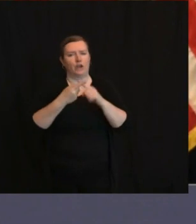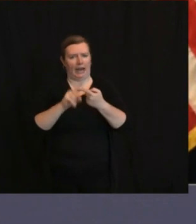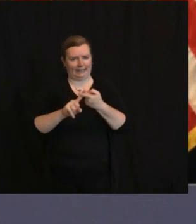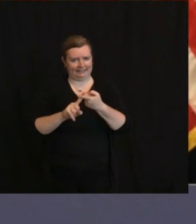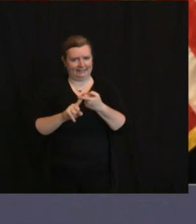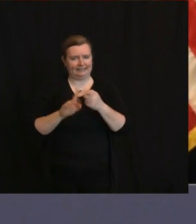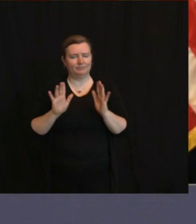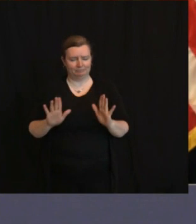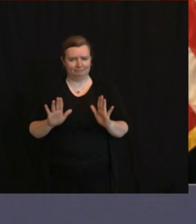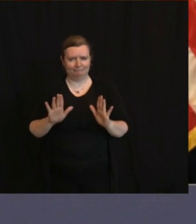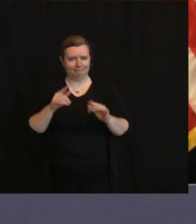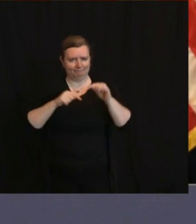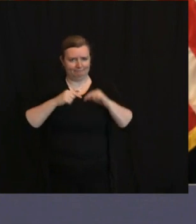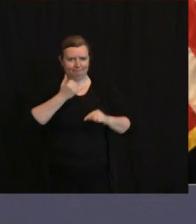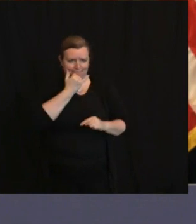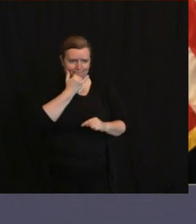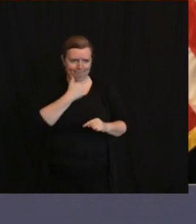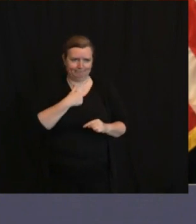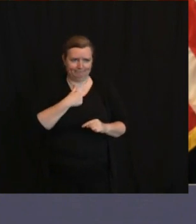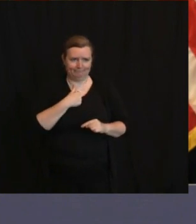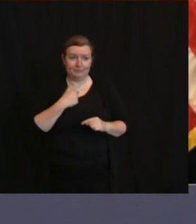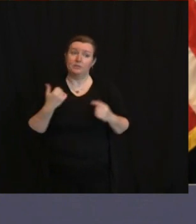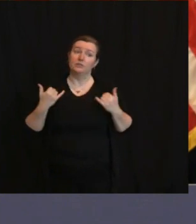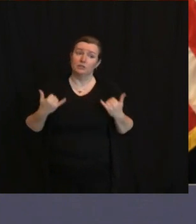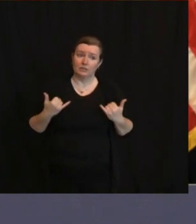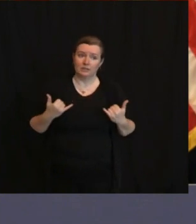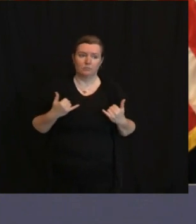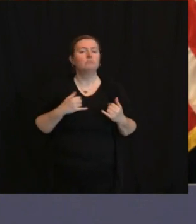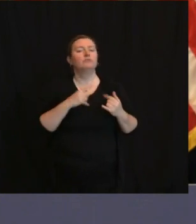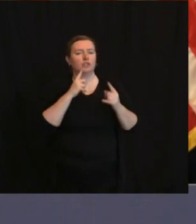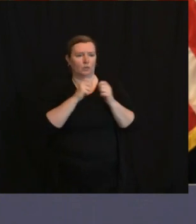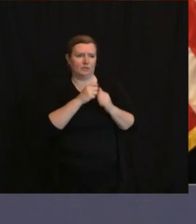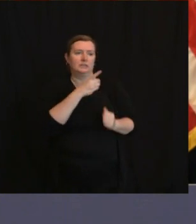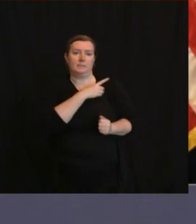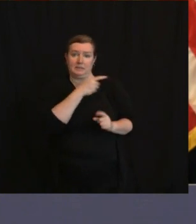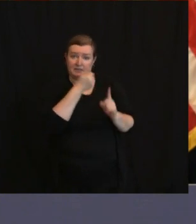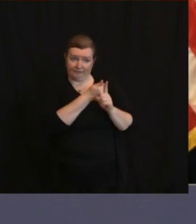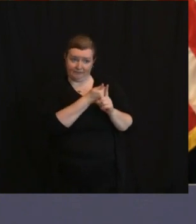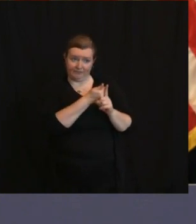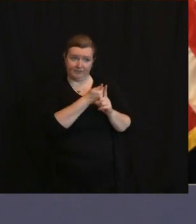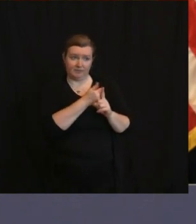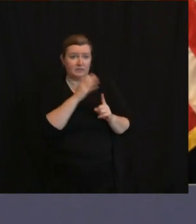SPEAK TO HIS MOM AND GIRLFRIEND THAT I MISIDENTIFIED AS A FIANCEE. I HAD THE GREAT HONOR OF